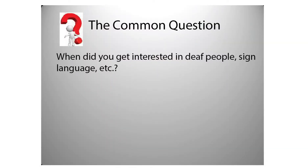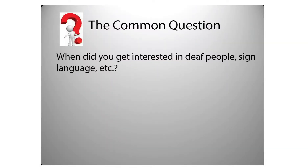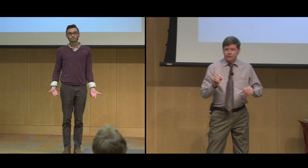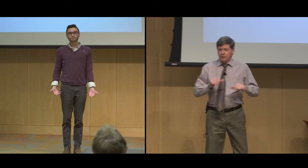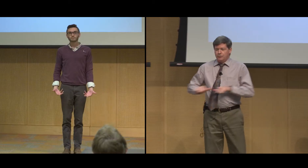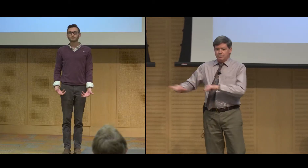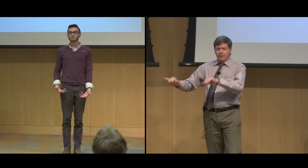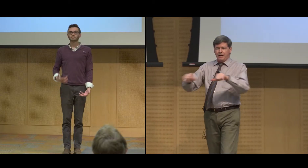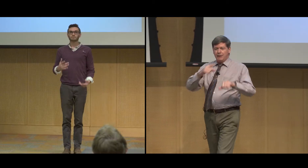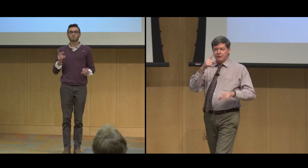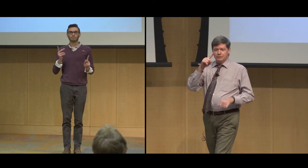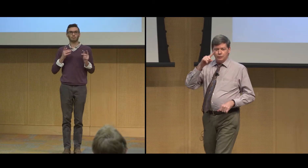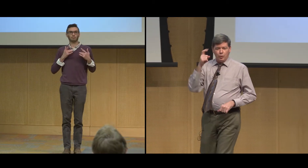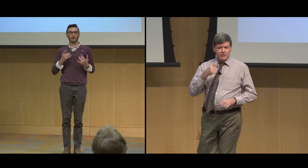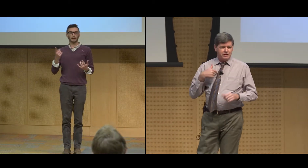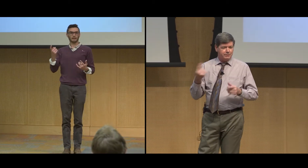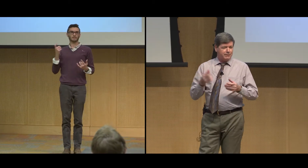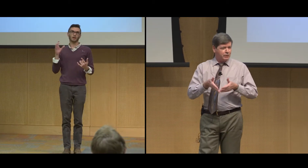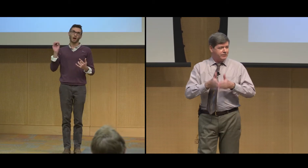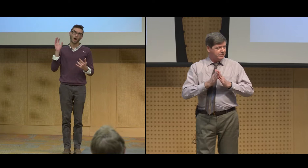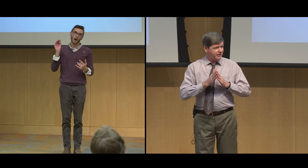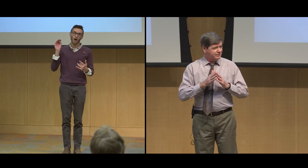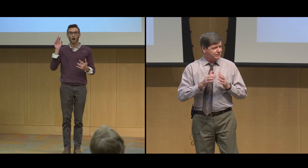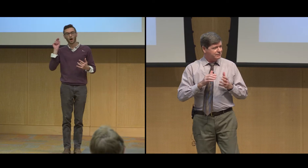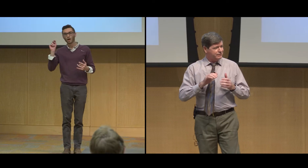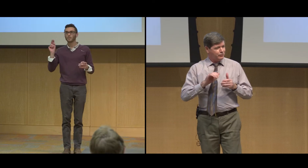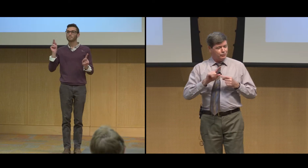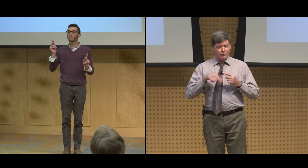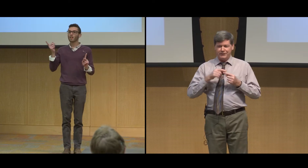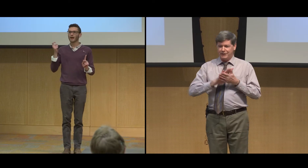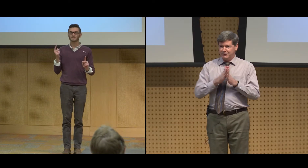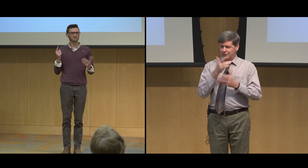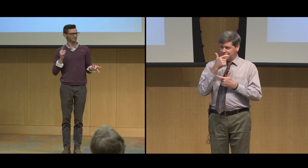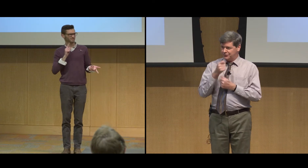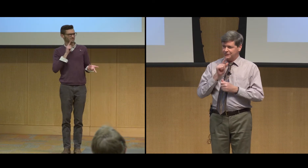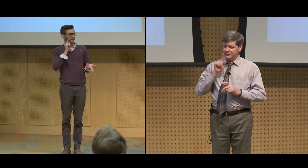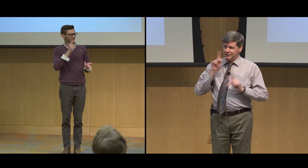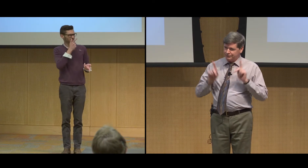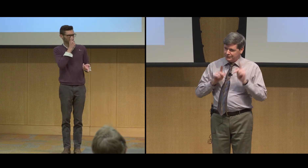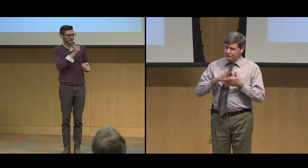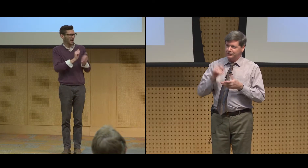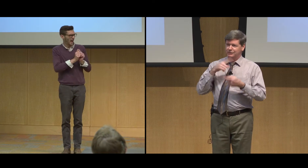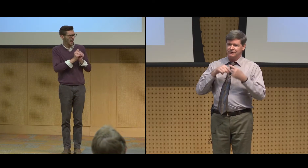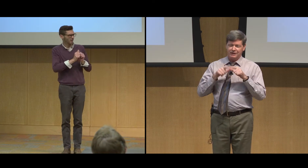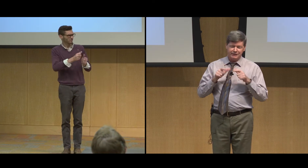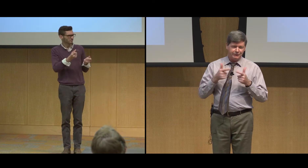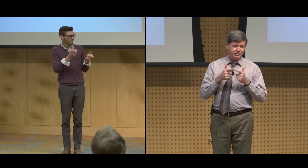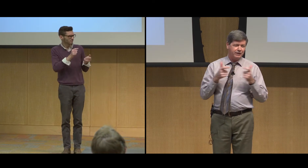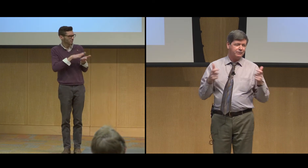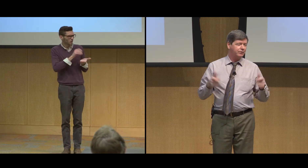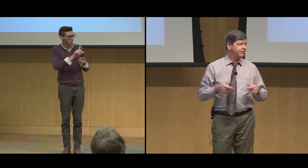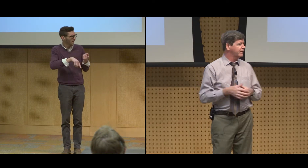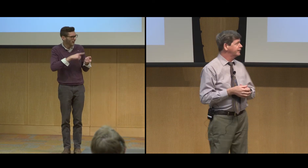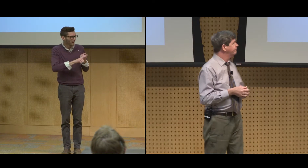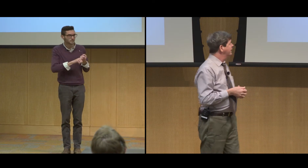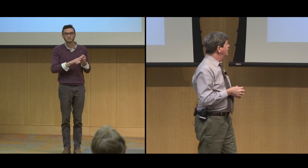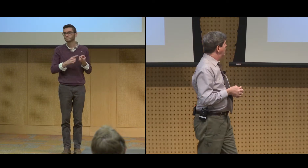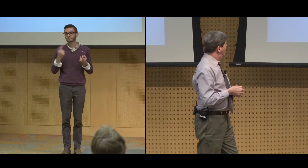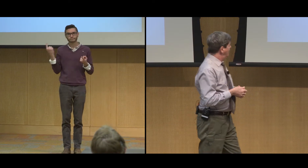So, the common question I'm always asked is, you know, when did I become interested in Deaf people and learn sign language and that sort of thing.